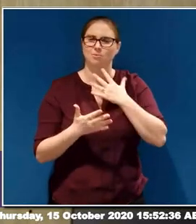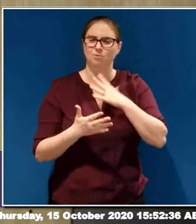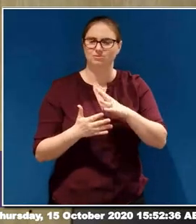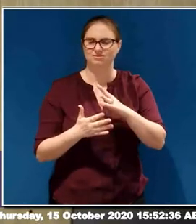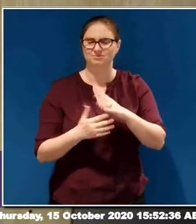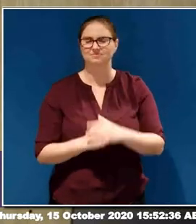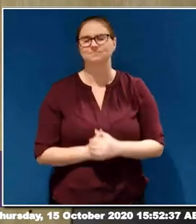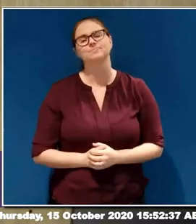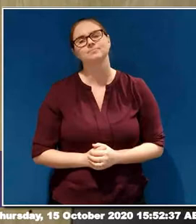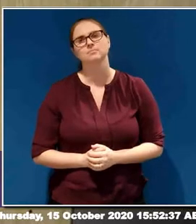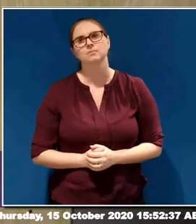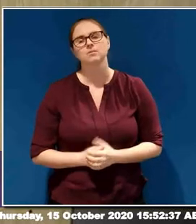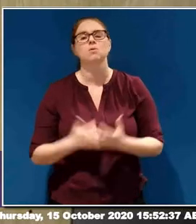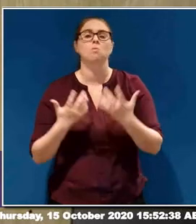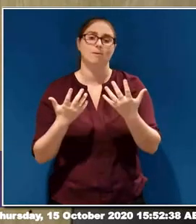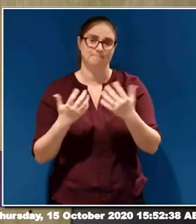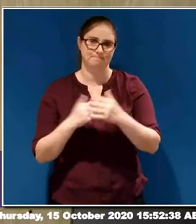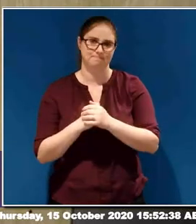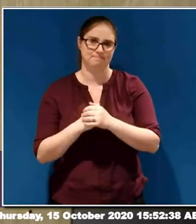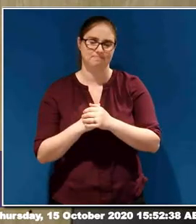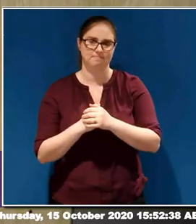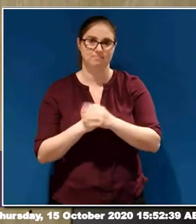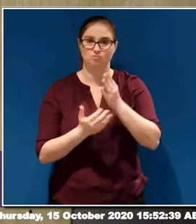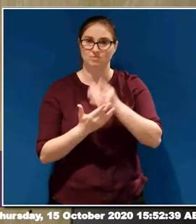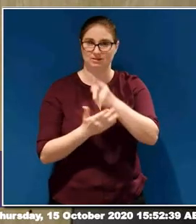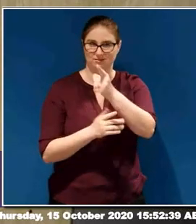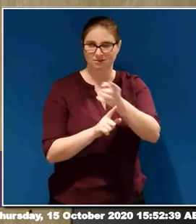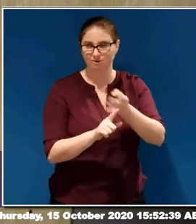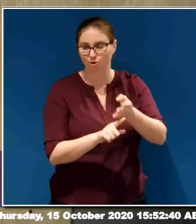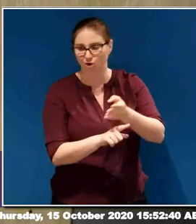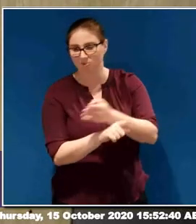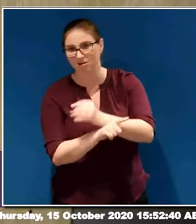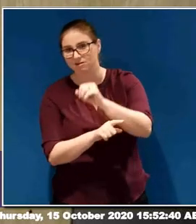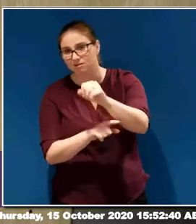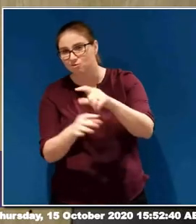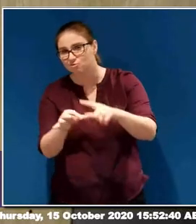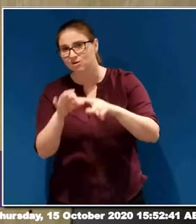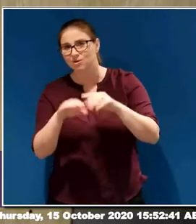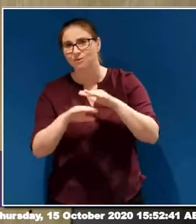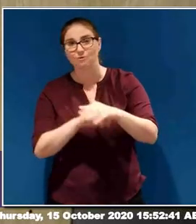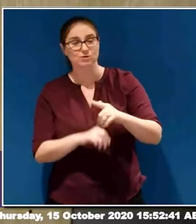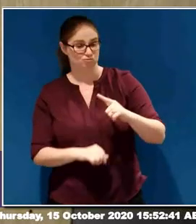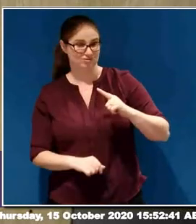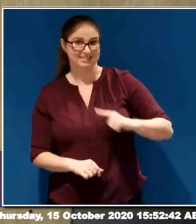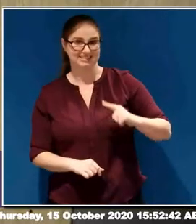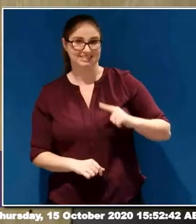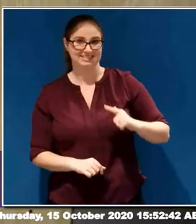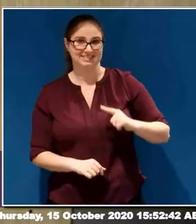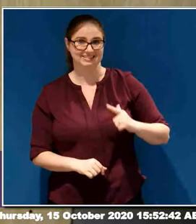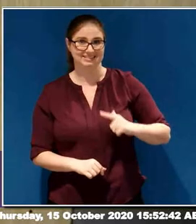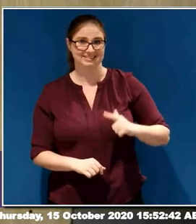that we don't have the type of research evidence here but we need, is because we